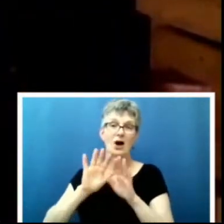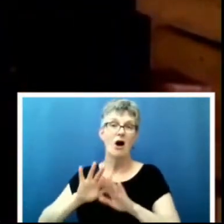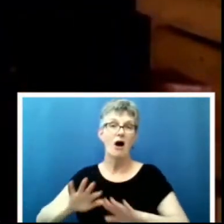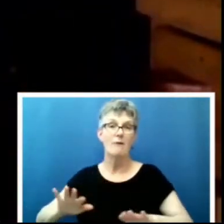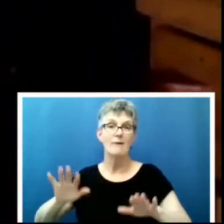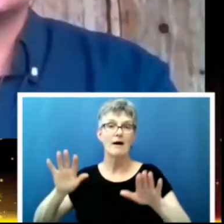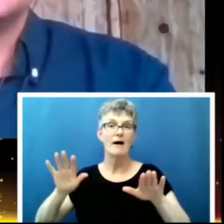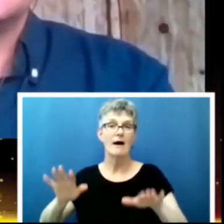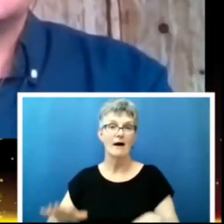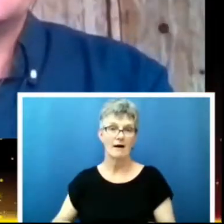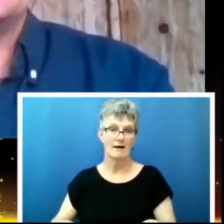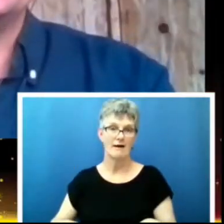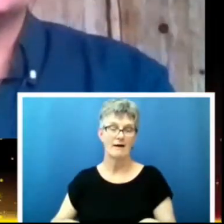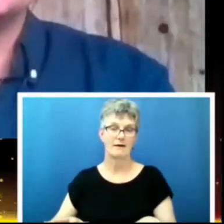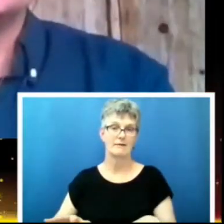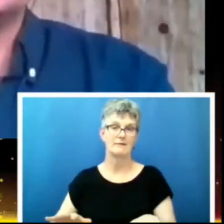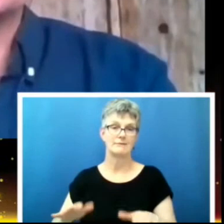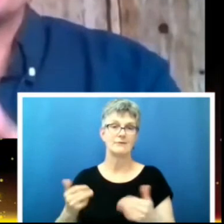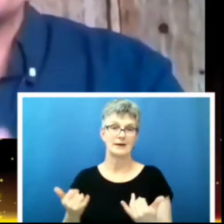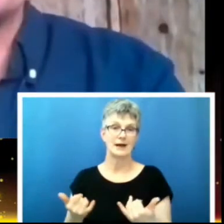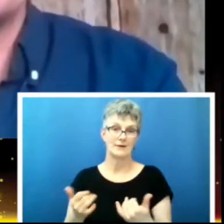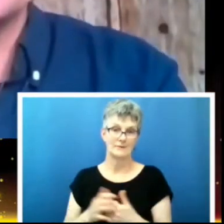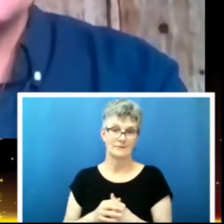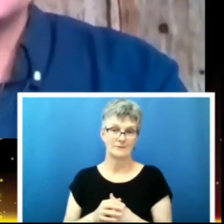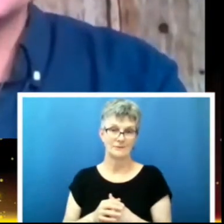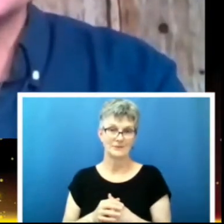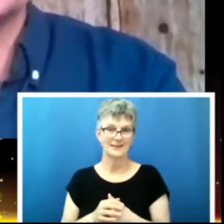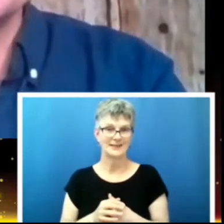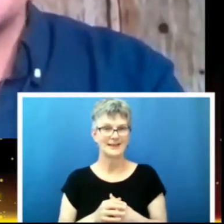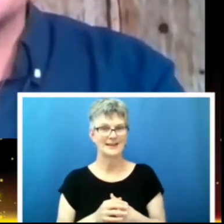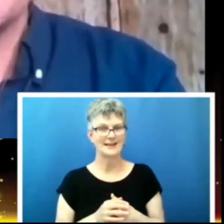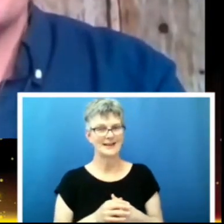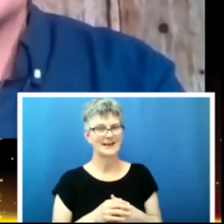Yes and just for the audience two things I wanna say.